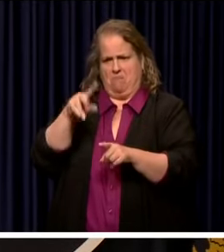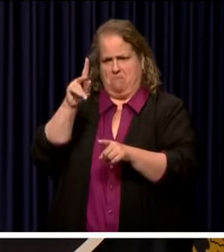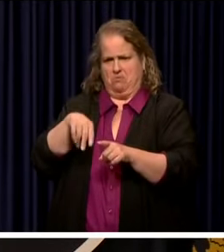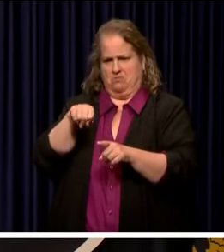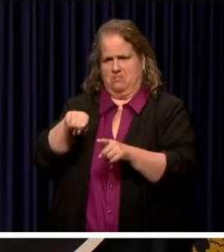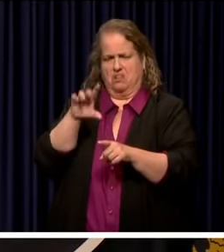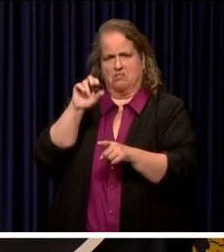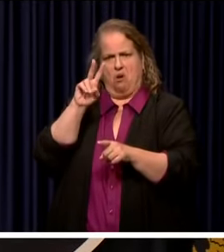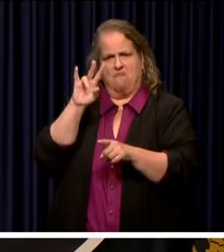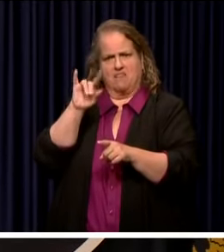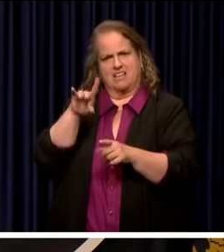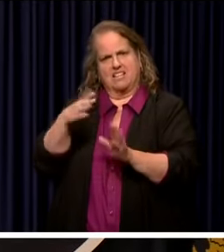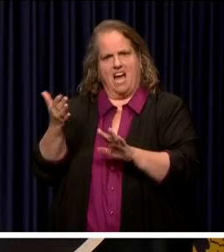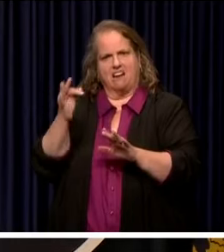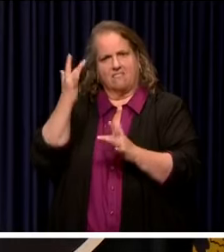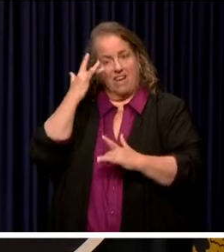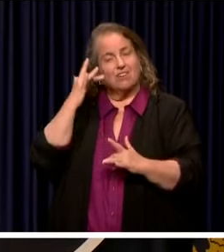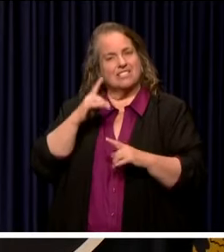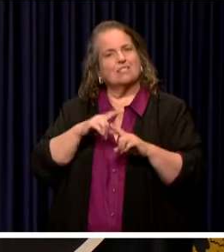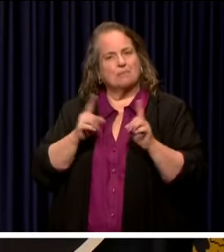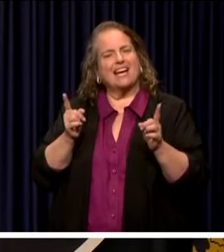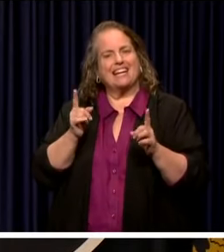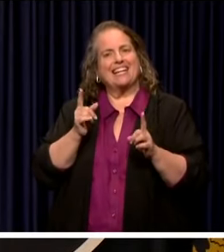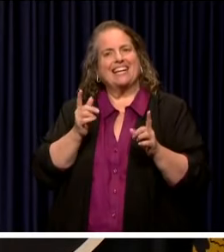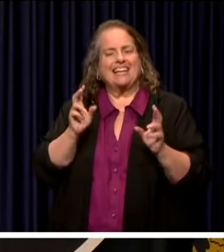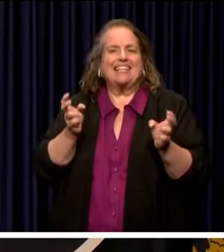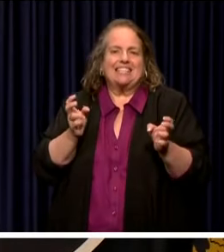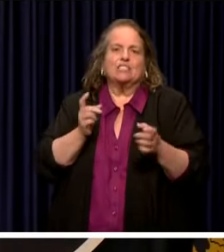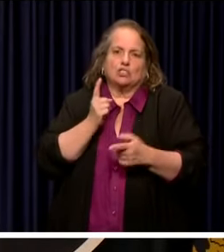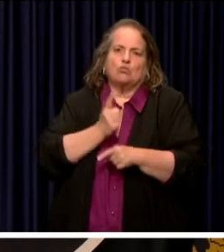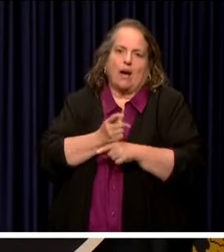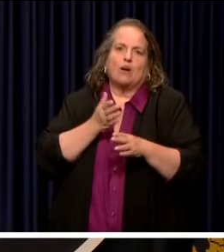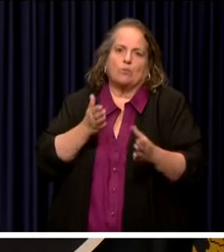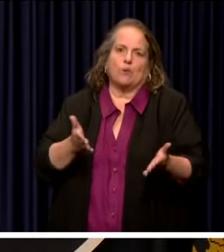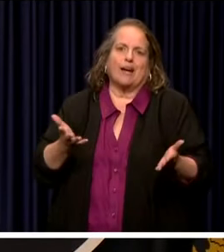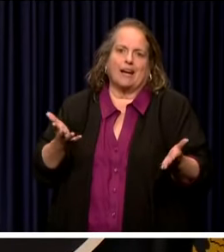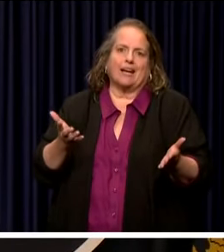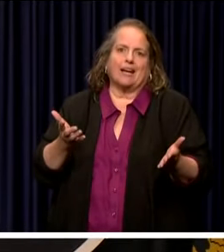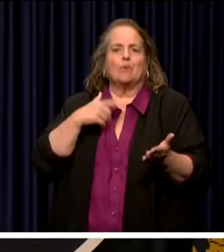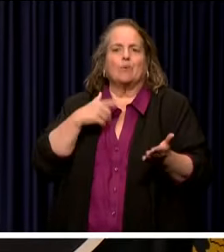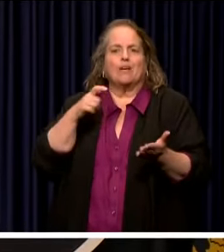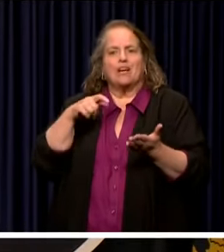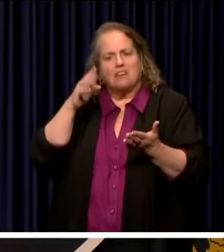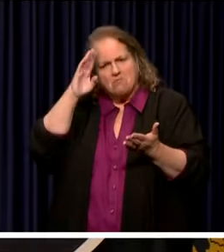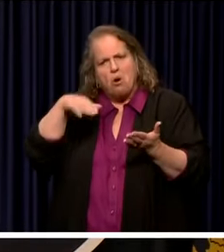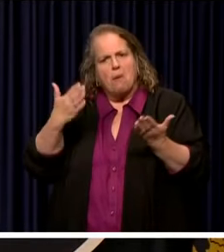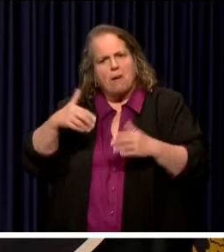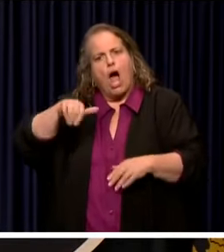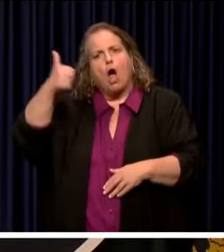NOT JUST PRIVATE BUSINESS BUT ALL PUBLIC ENTITIES, EVERY SINGLE ONE OF THEM, TO A